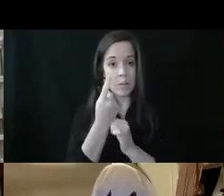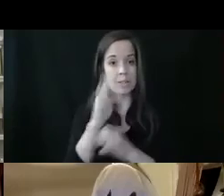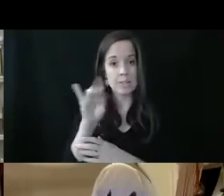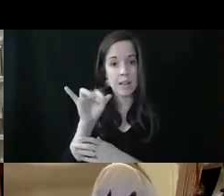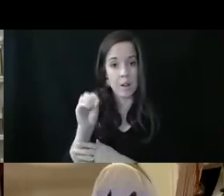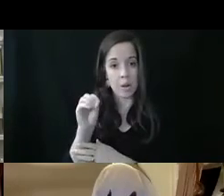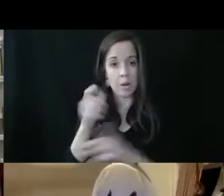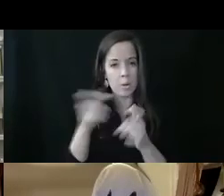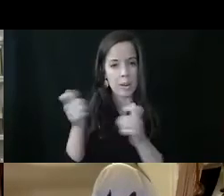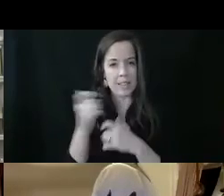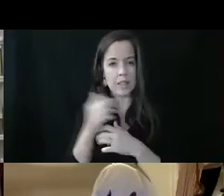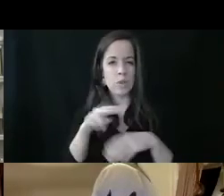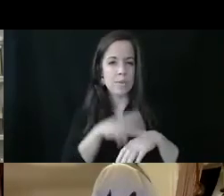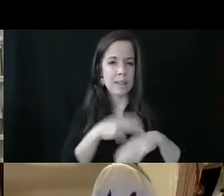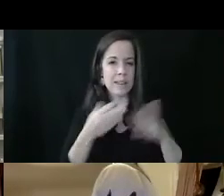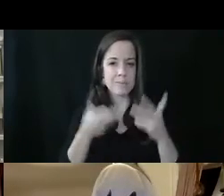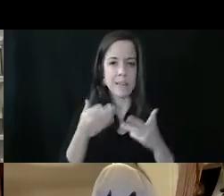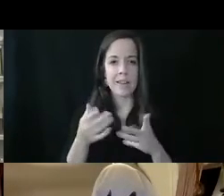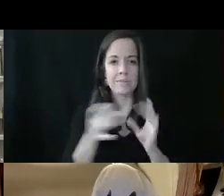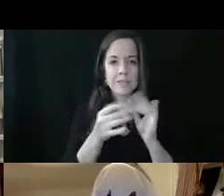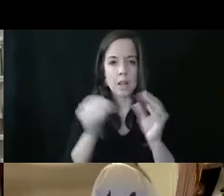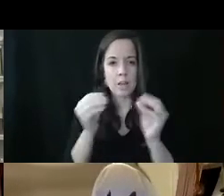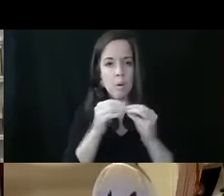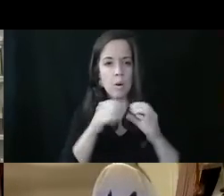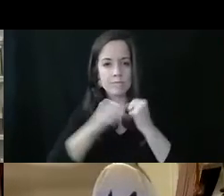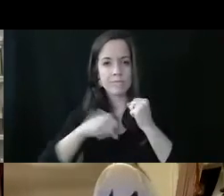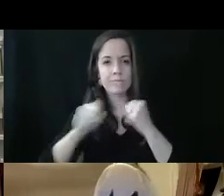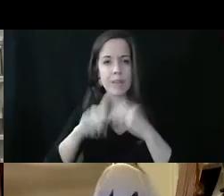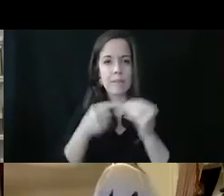Normally I might say a little bit more about each poet, but because we have so many poets